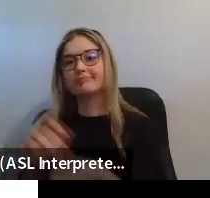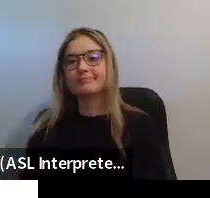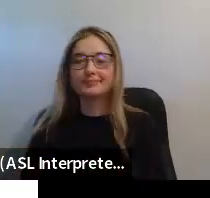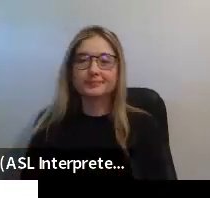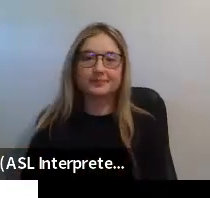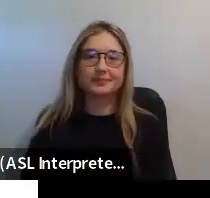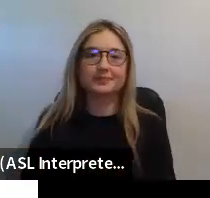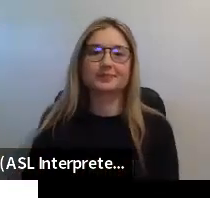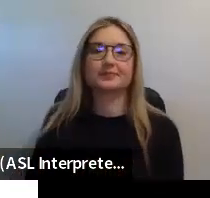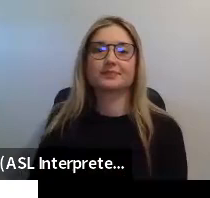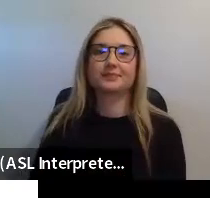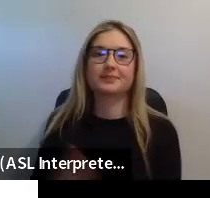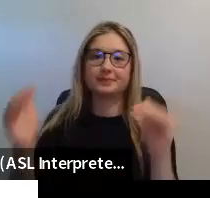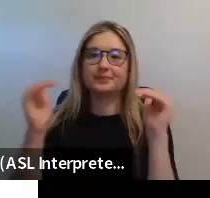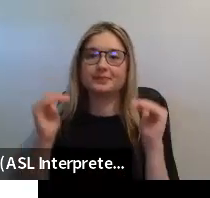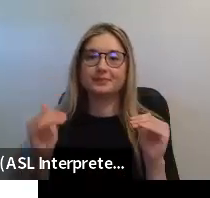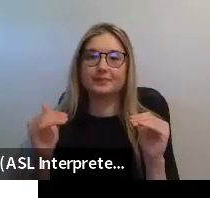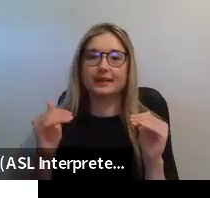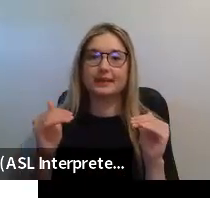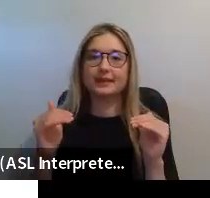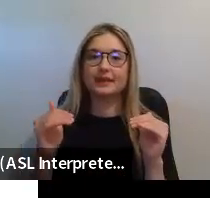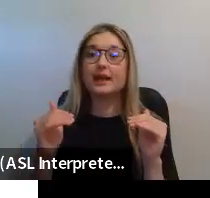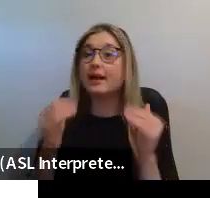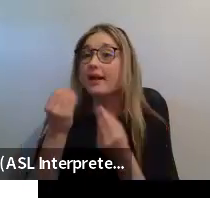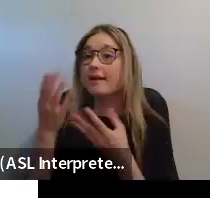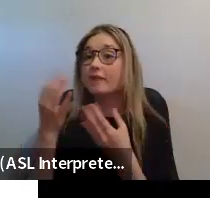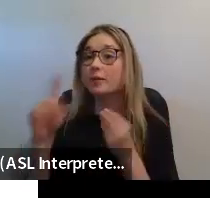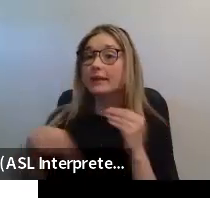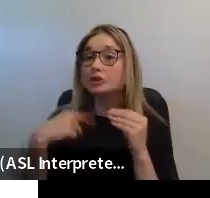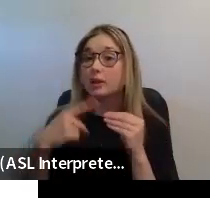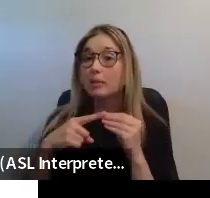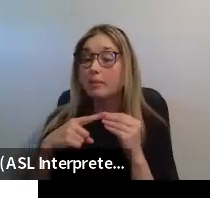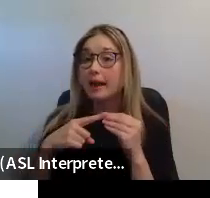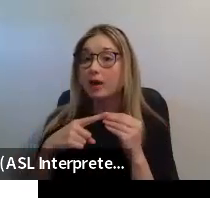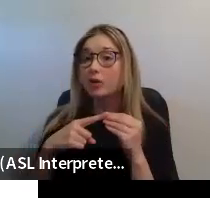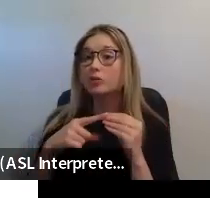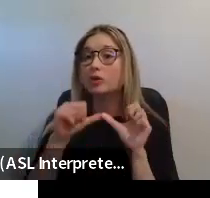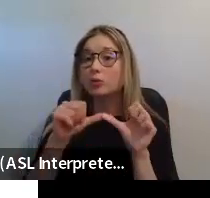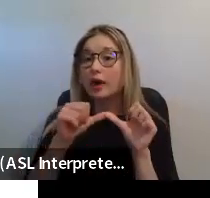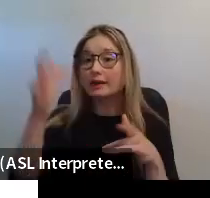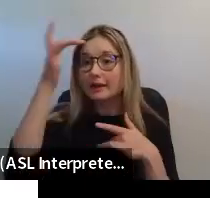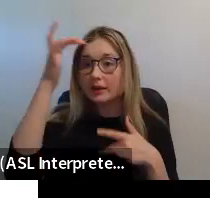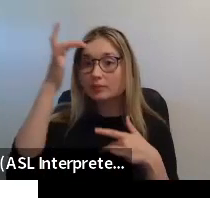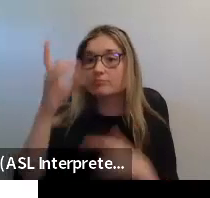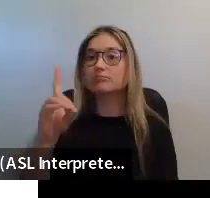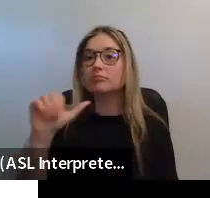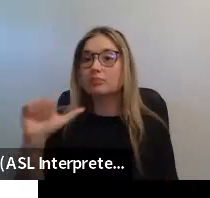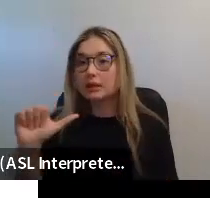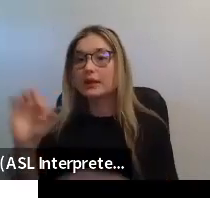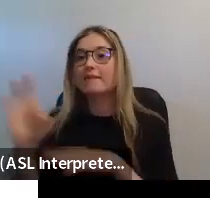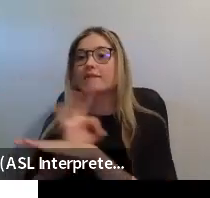Needing information about the disability, chronic illness, or any other functional limitation or newly obtained injury.